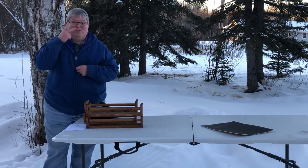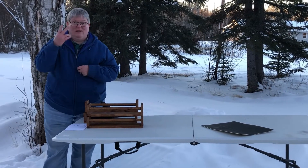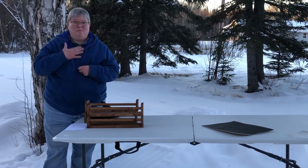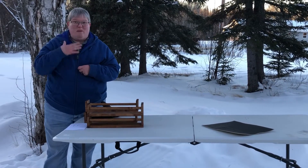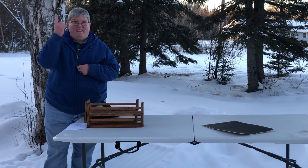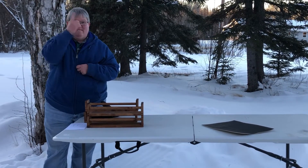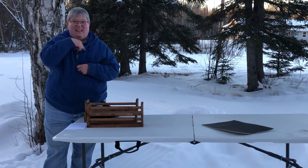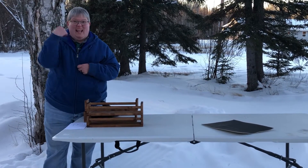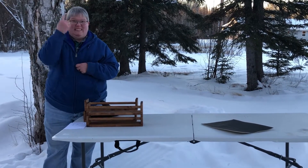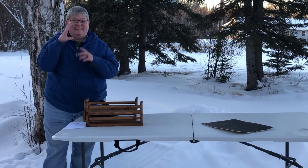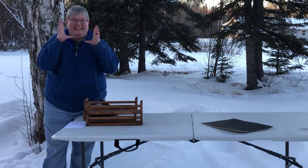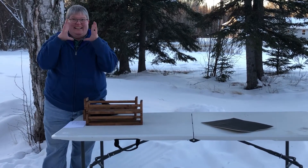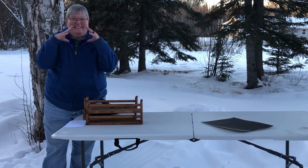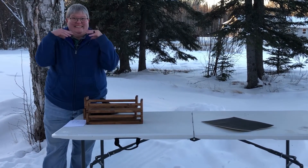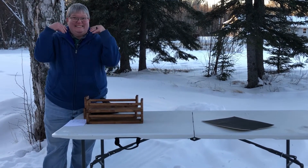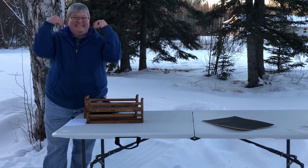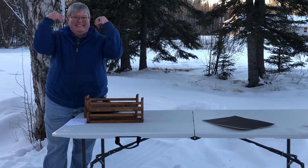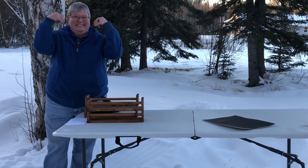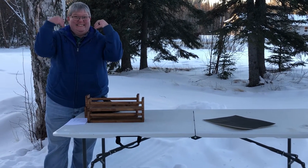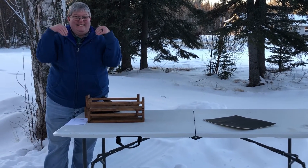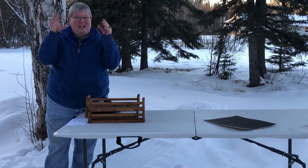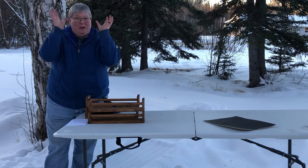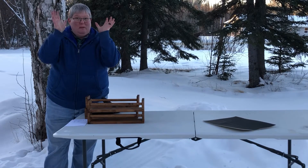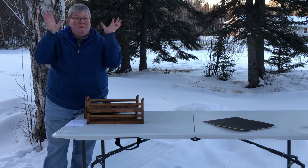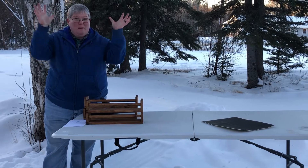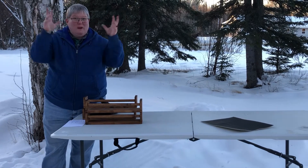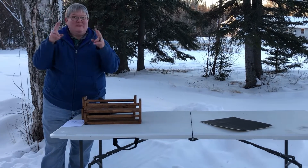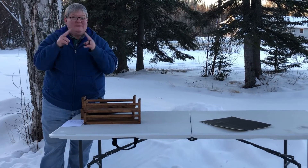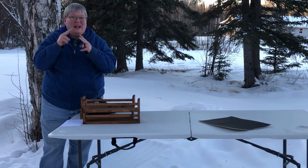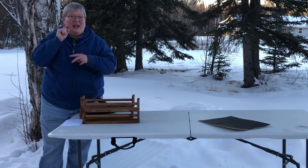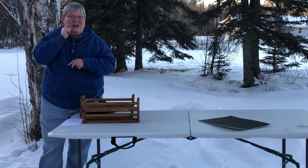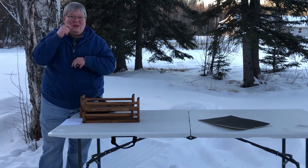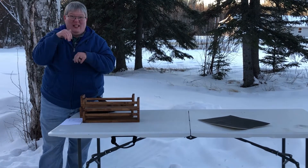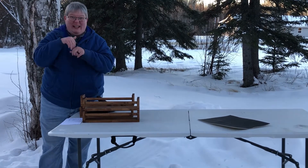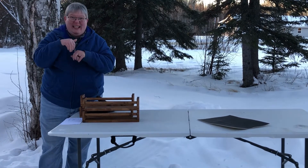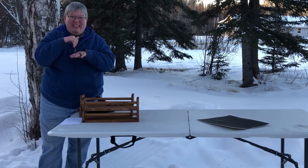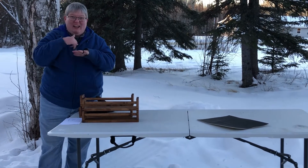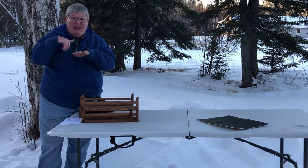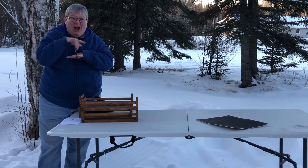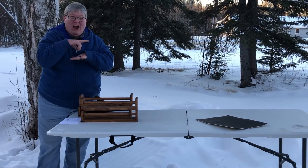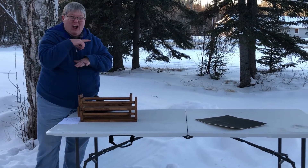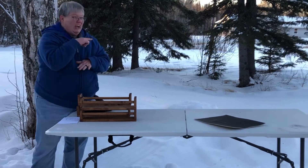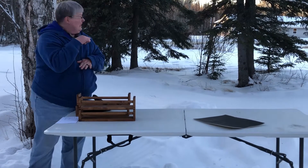Do you see my face? This big grin on my face! These moose are so cool. They're in the yard!